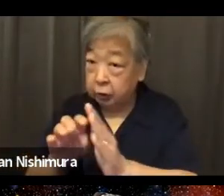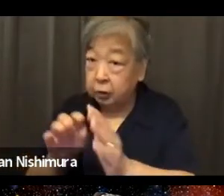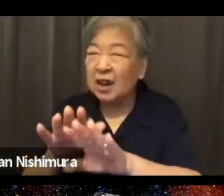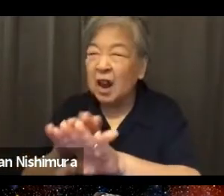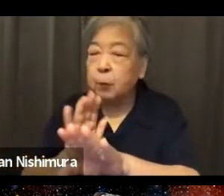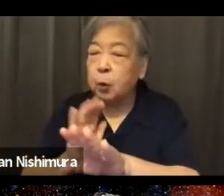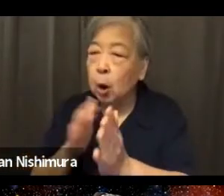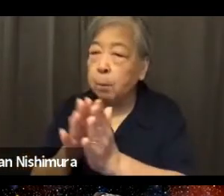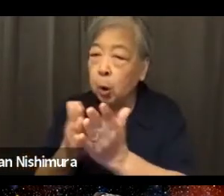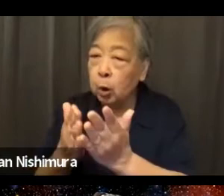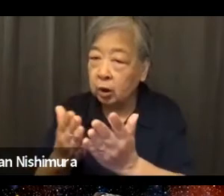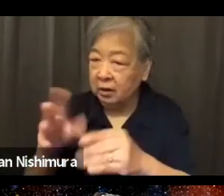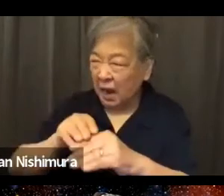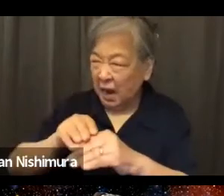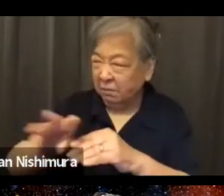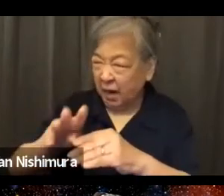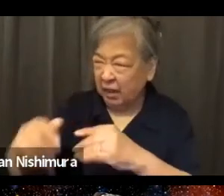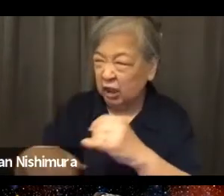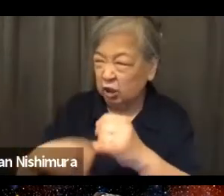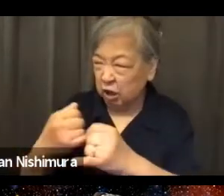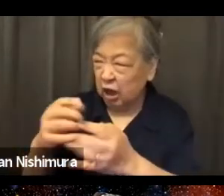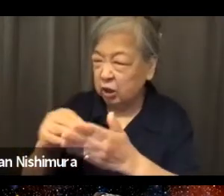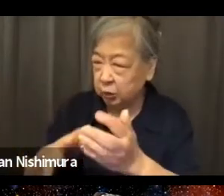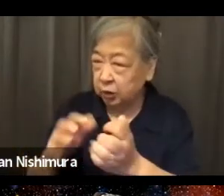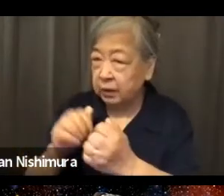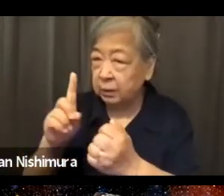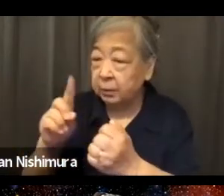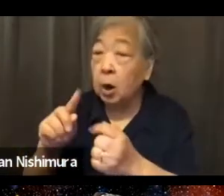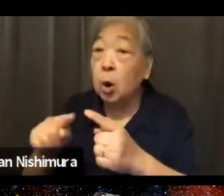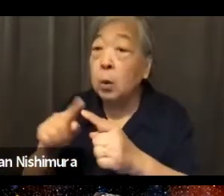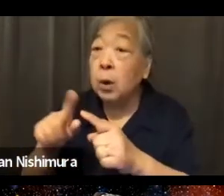International Students with Disabilities" and when you hover over that, that alt text will